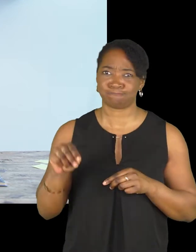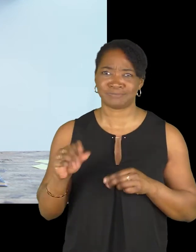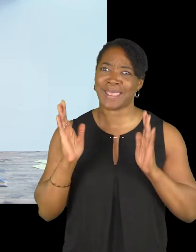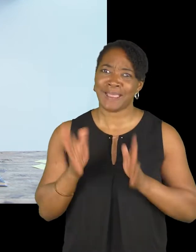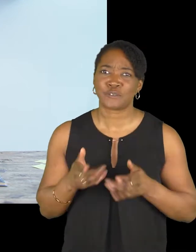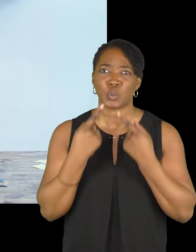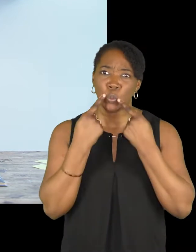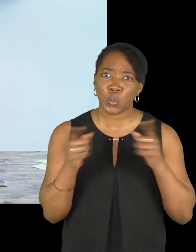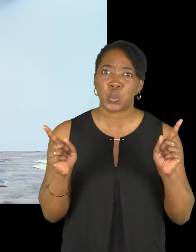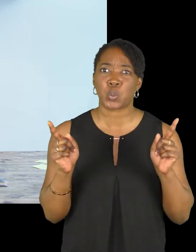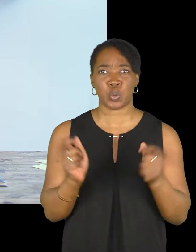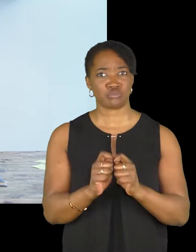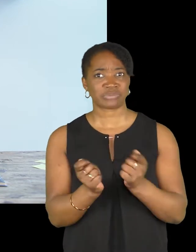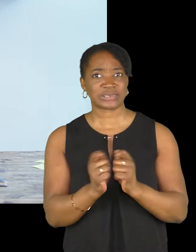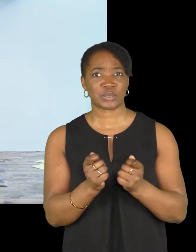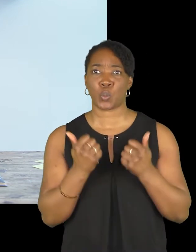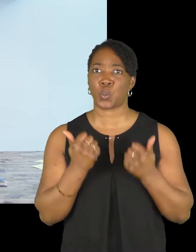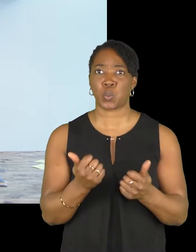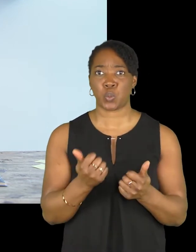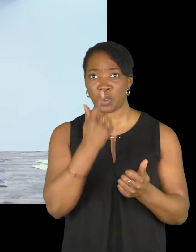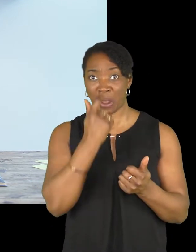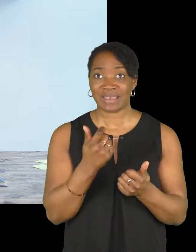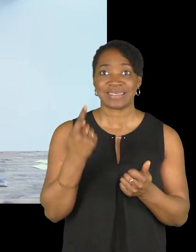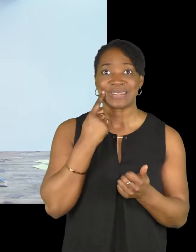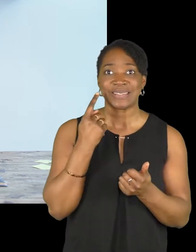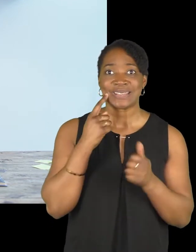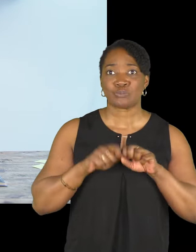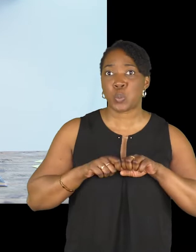are tangible, they're material right, they're something that can be shared and passed around.